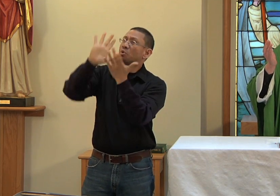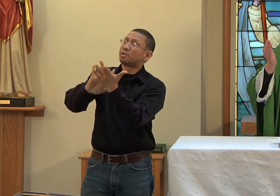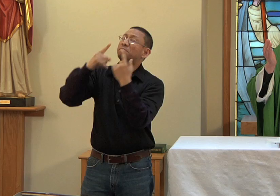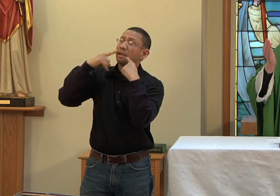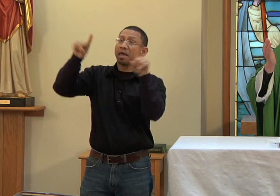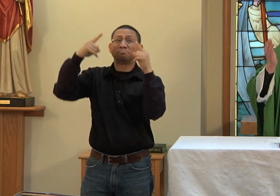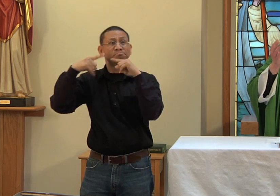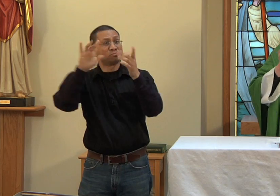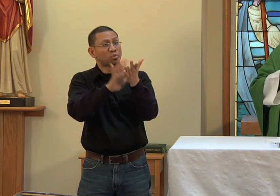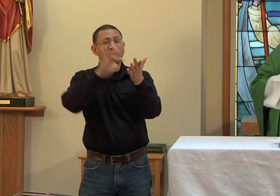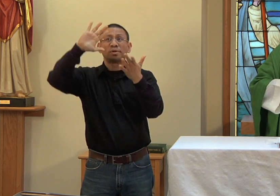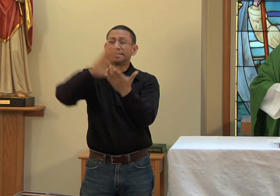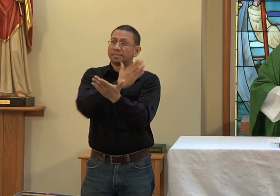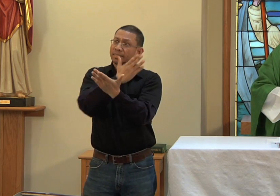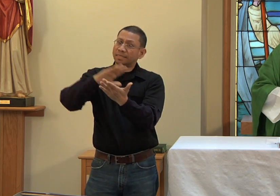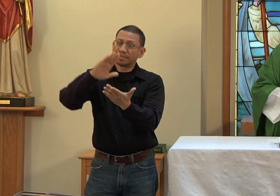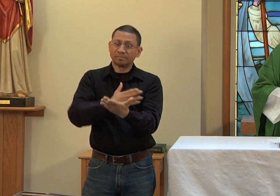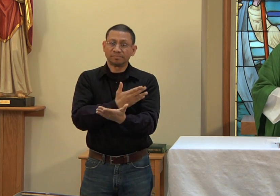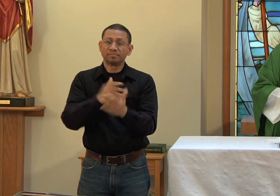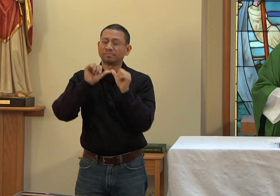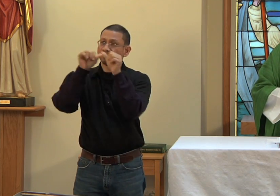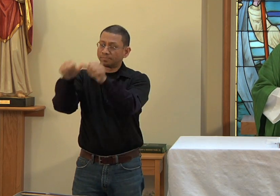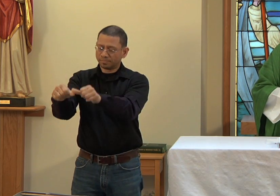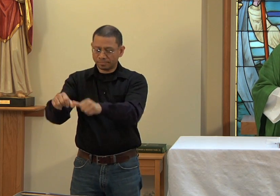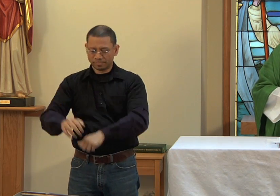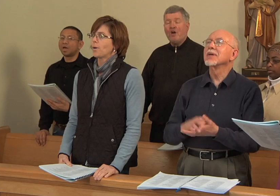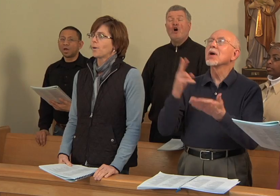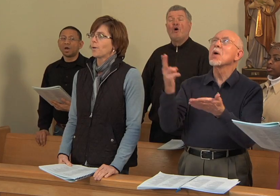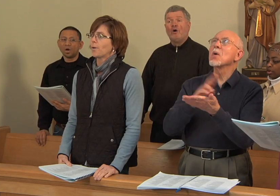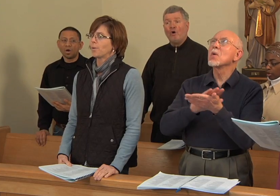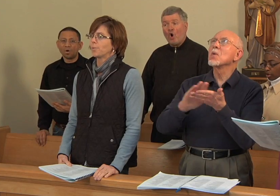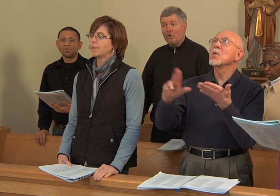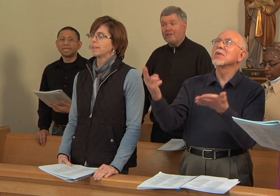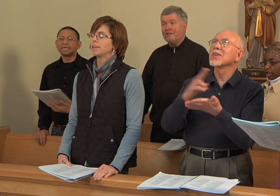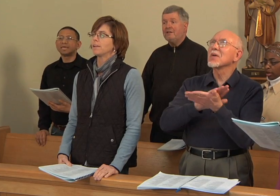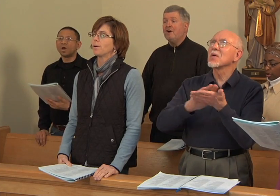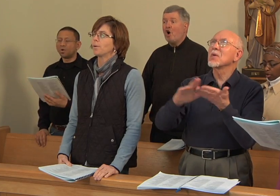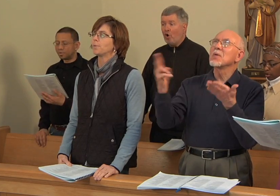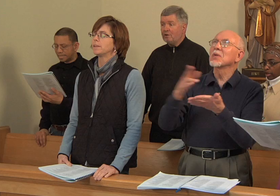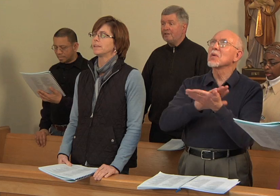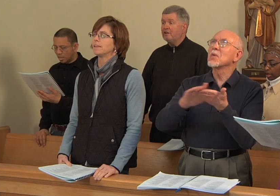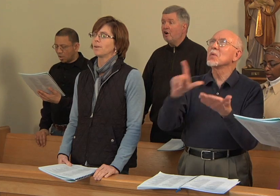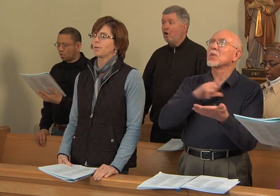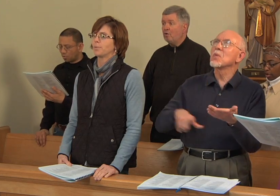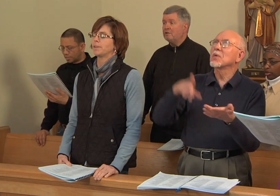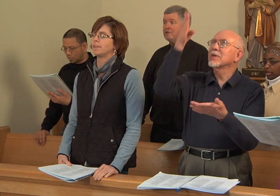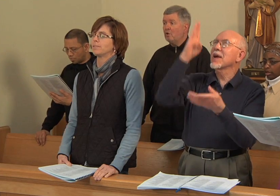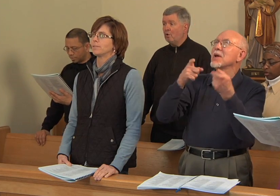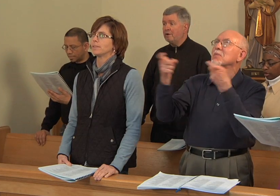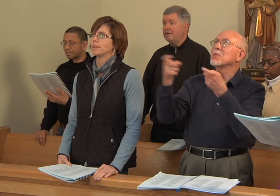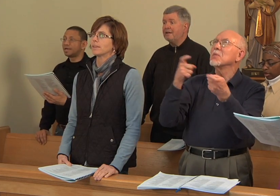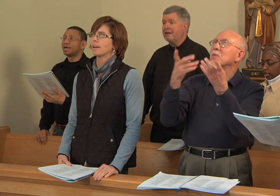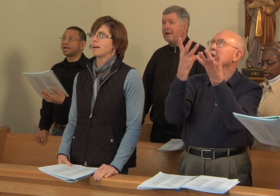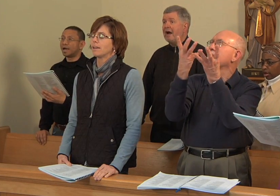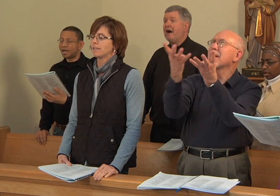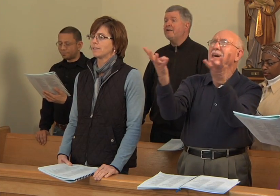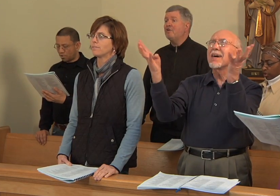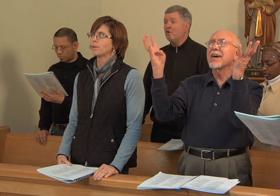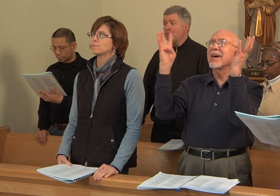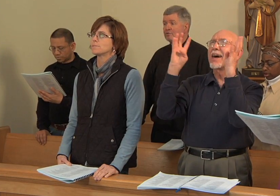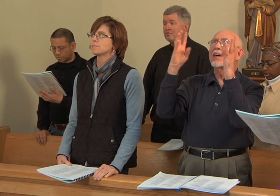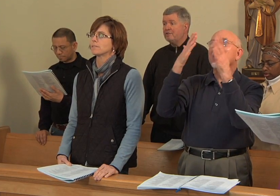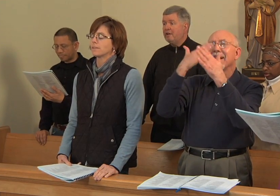acclaim: Holy, Holy, Holy Lord God of hosts. Heaven and earth are full of your glory.